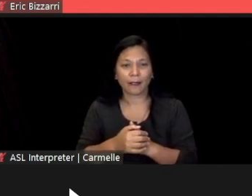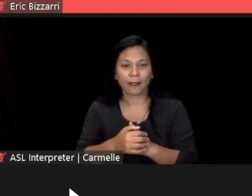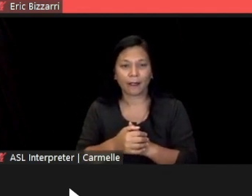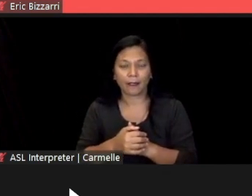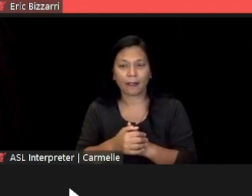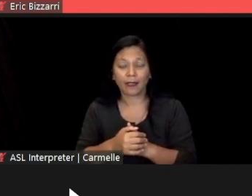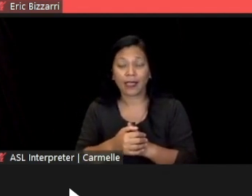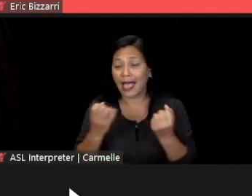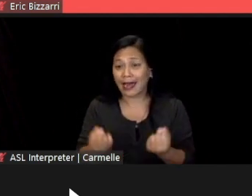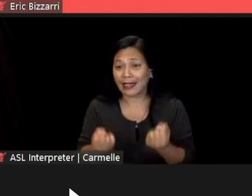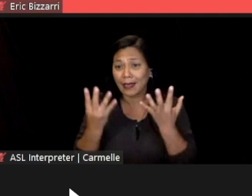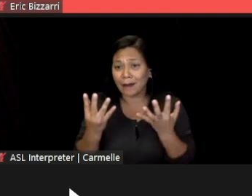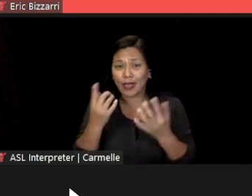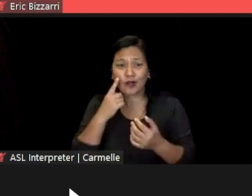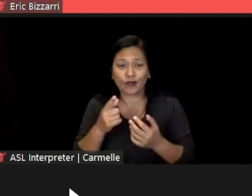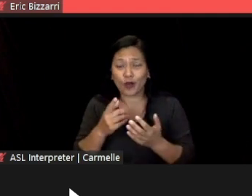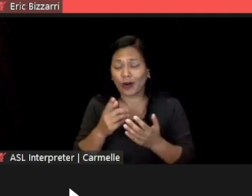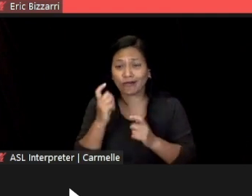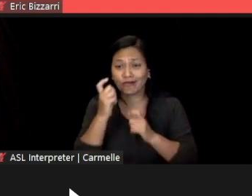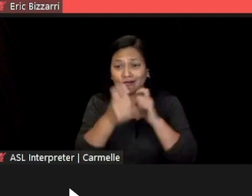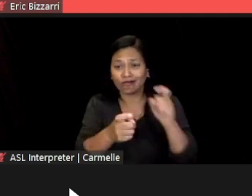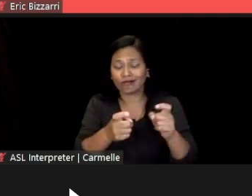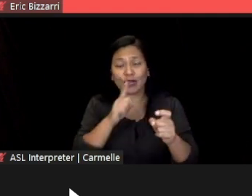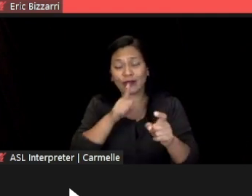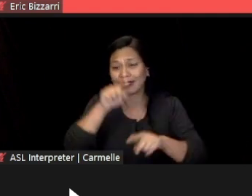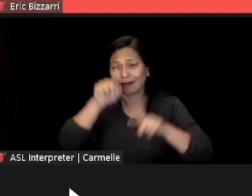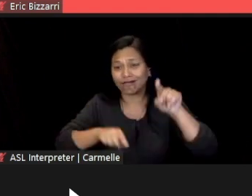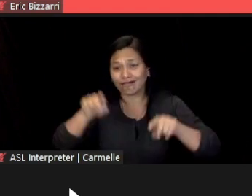And again, the amount completely varies by program.